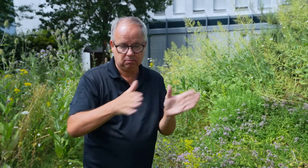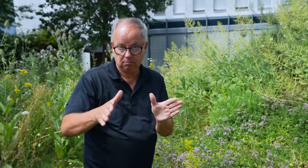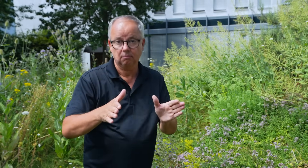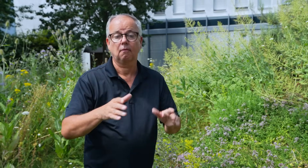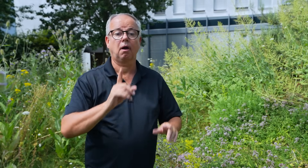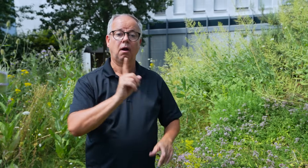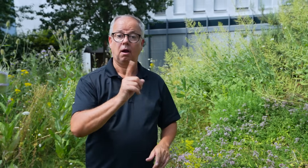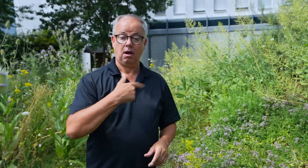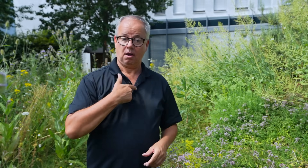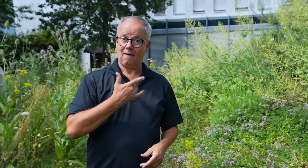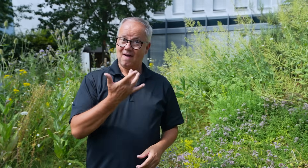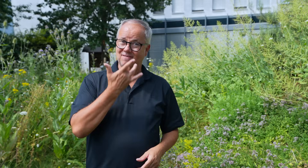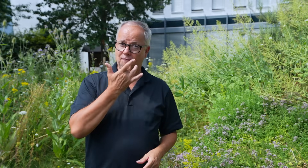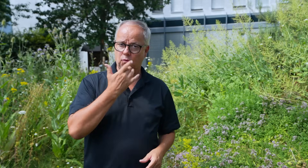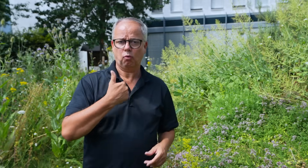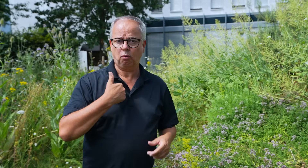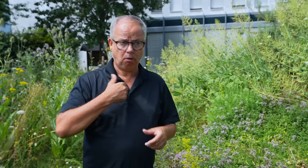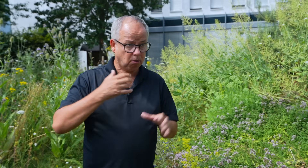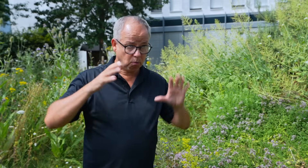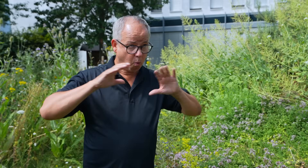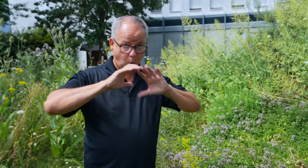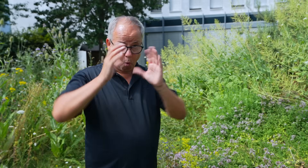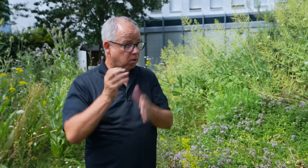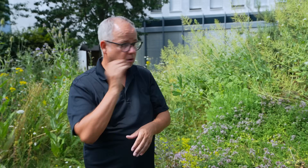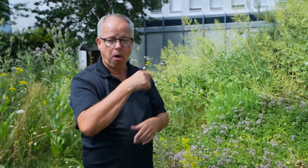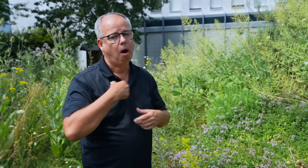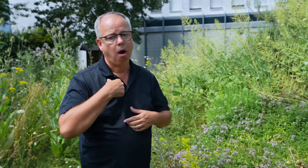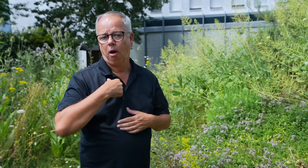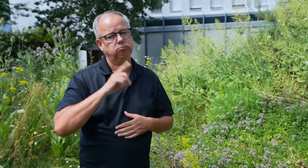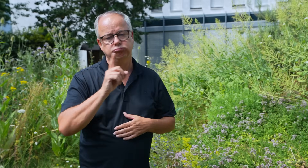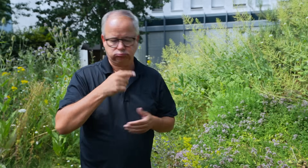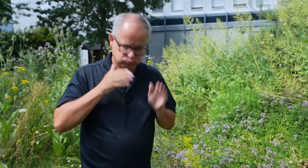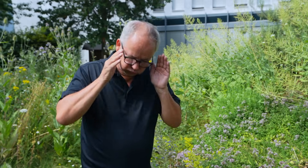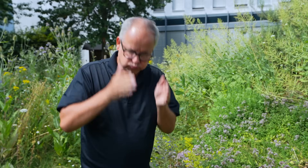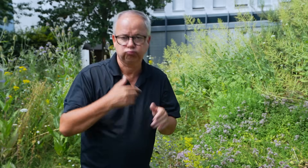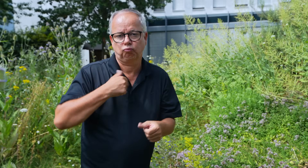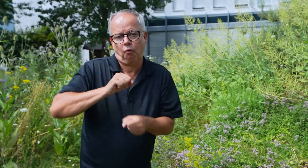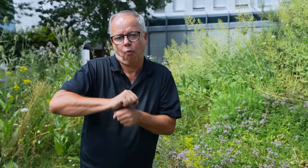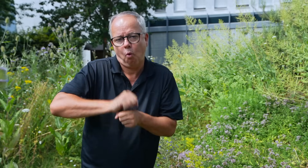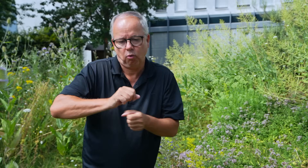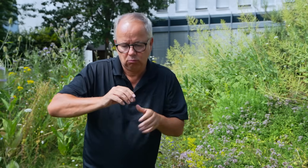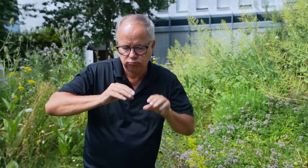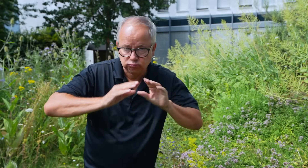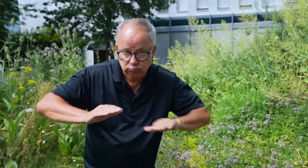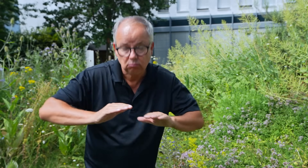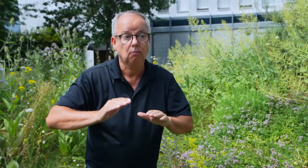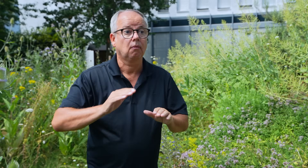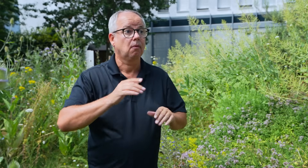But working on a global scale isn’t my preference, I like the local work that I do.